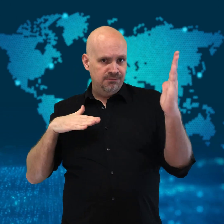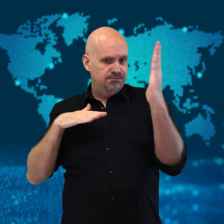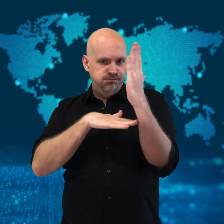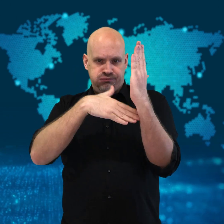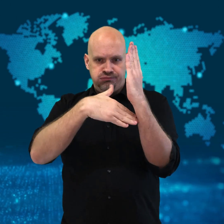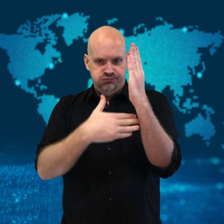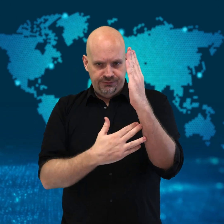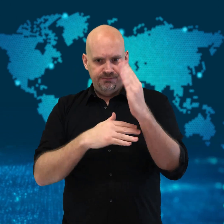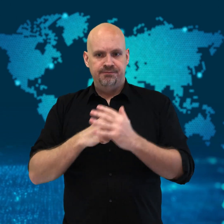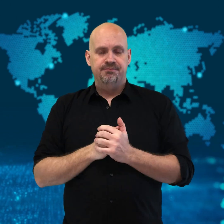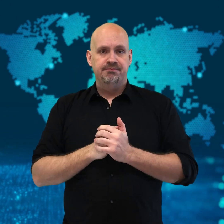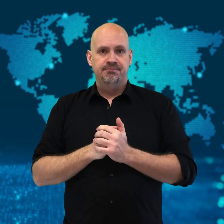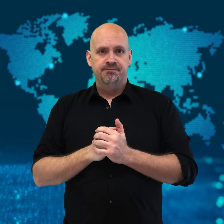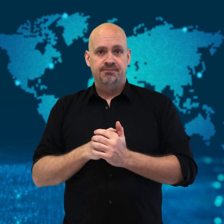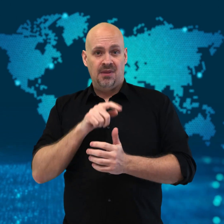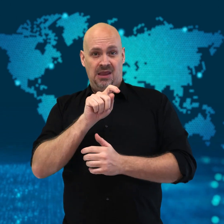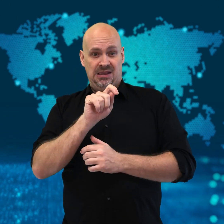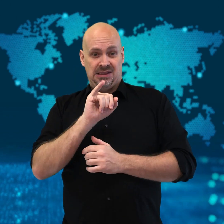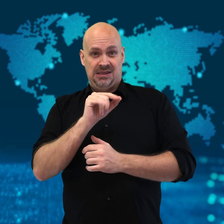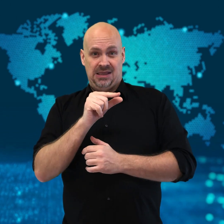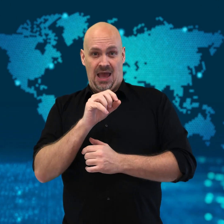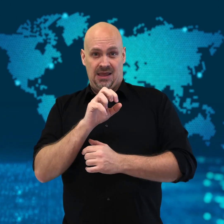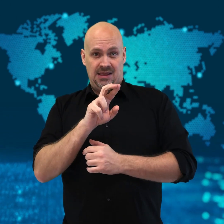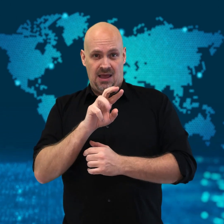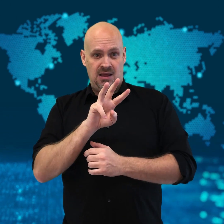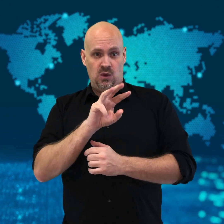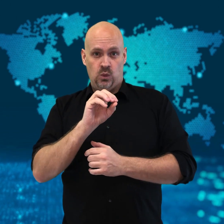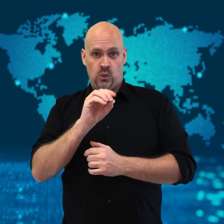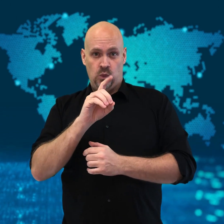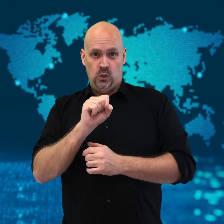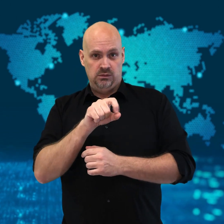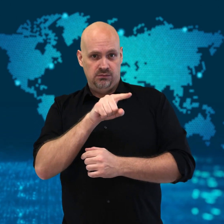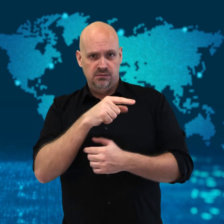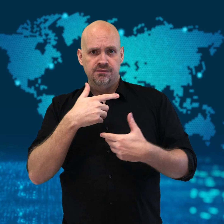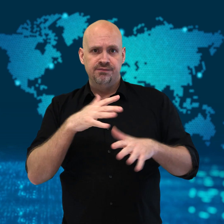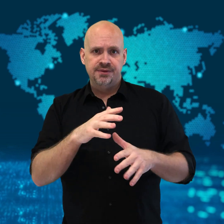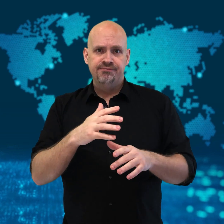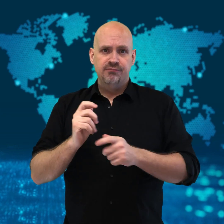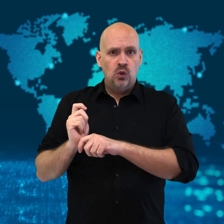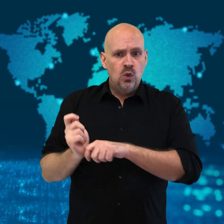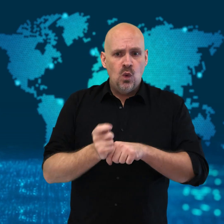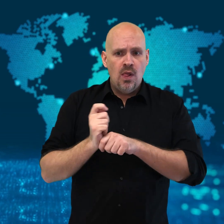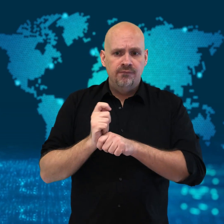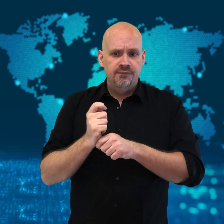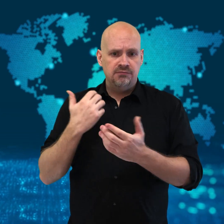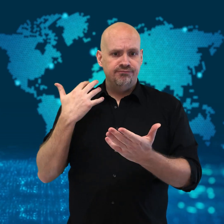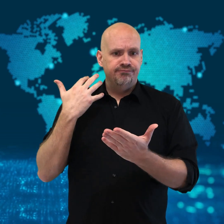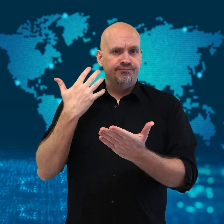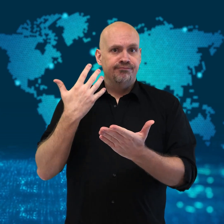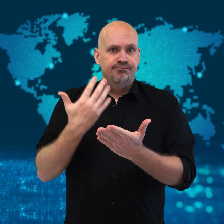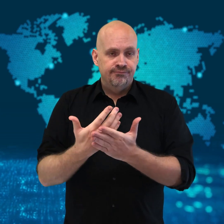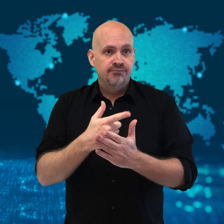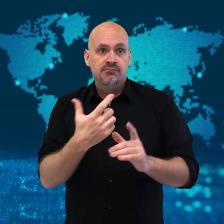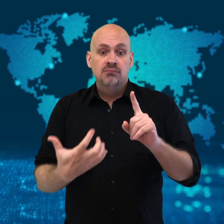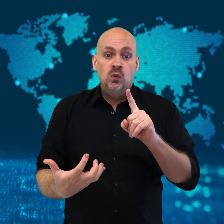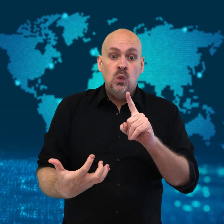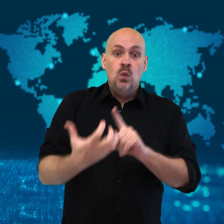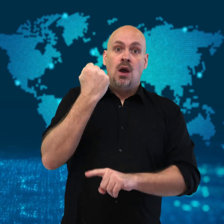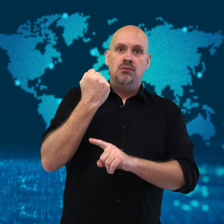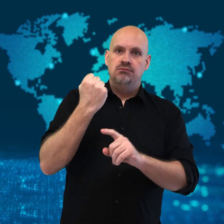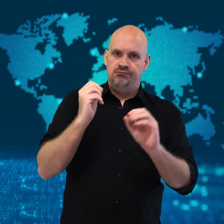He had been investigated for an incident in 2009 when he drove over